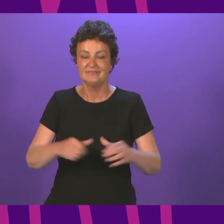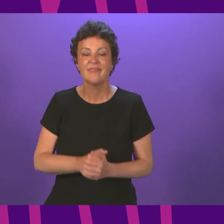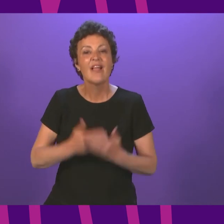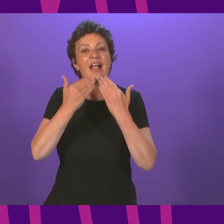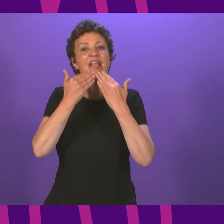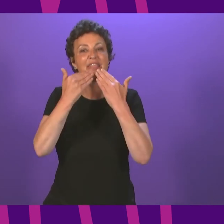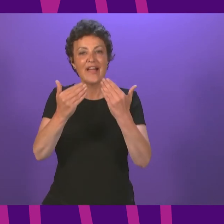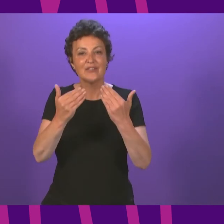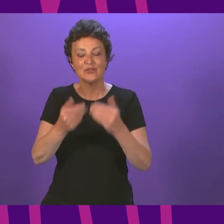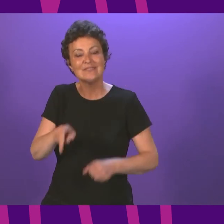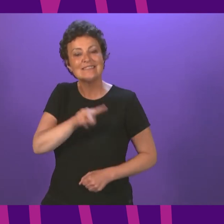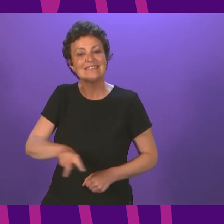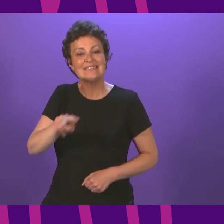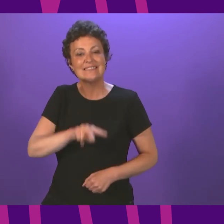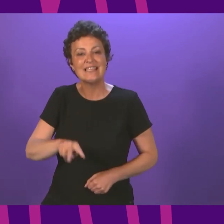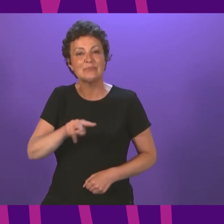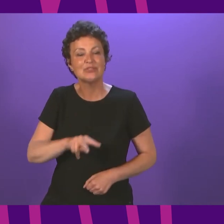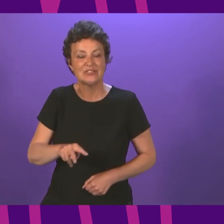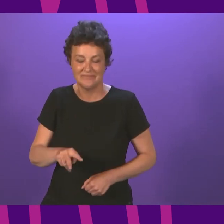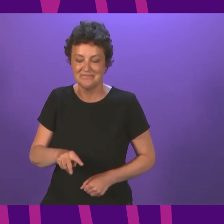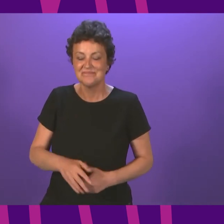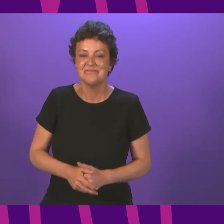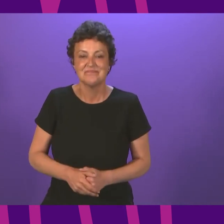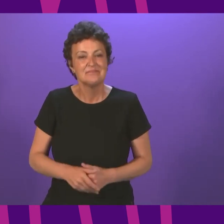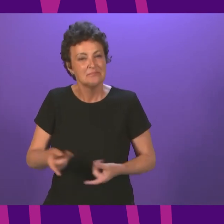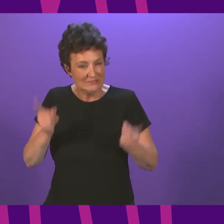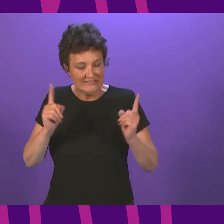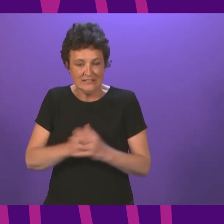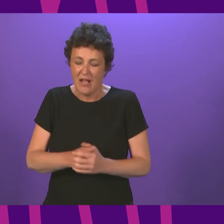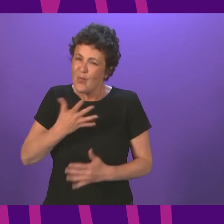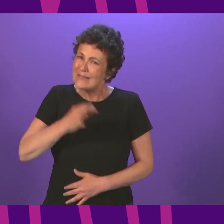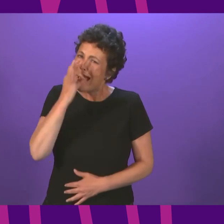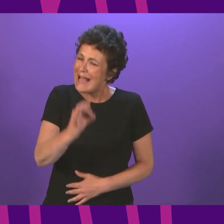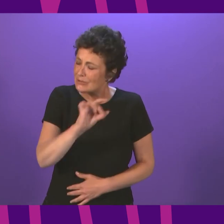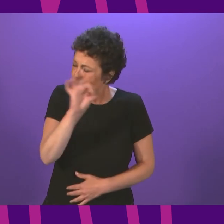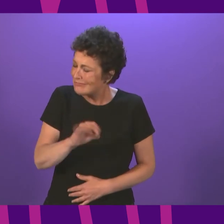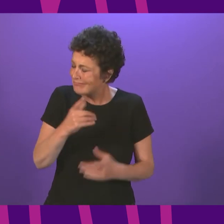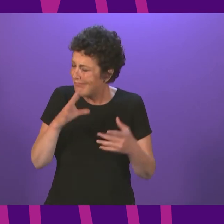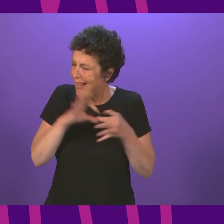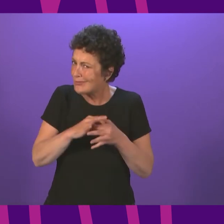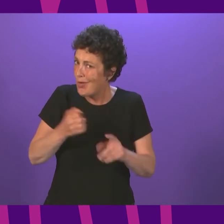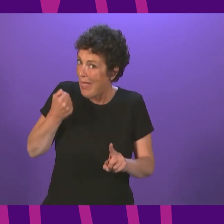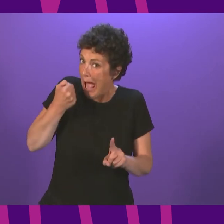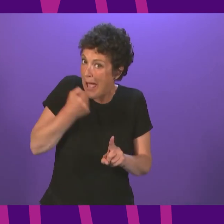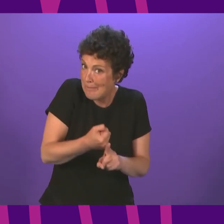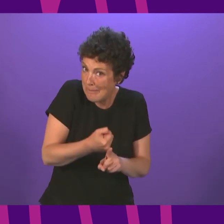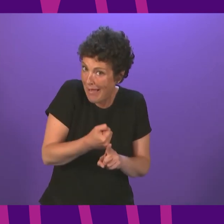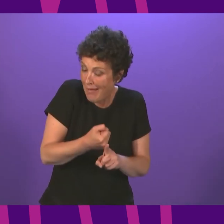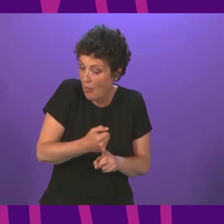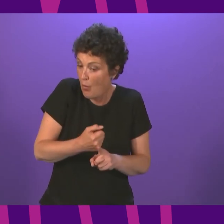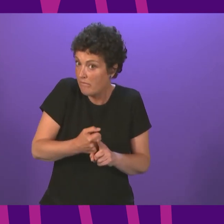beyond the limited scope of the bill, but the limited scope was entirely necessary to